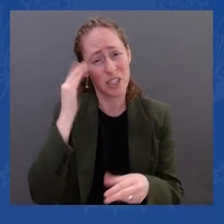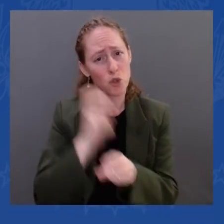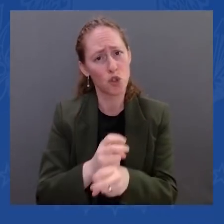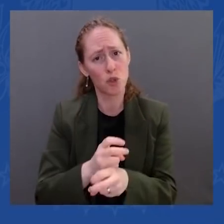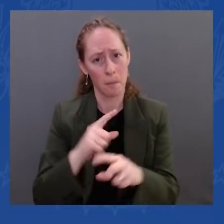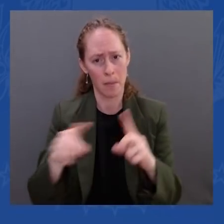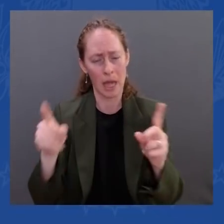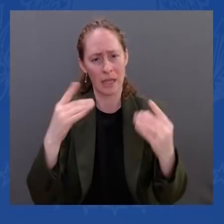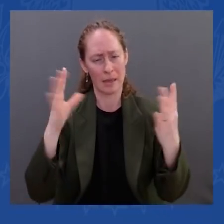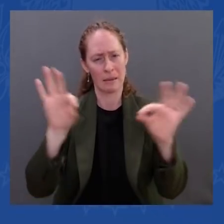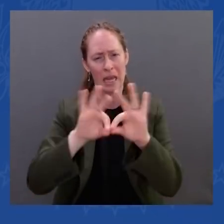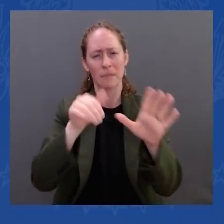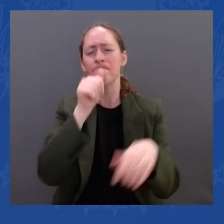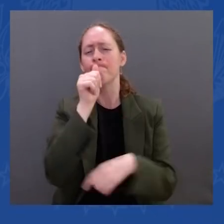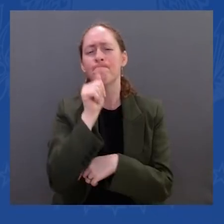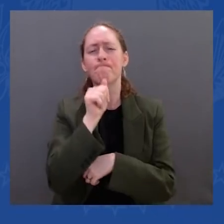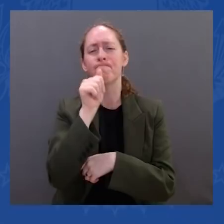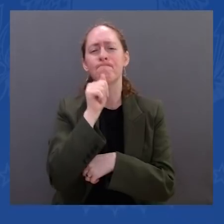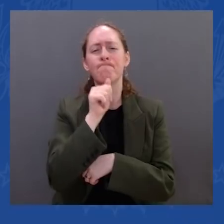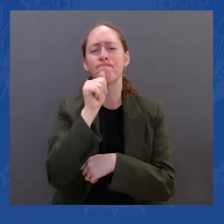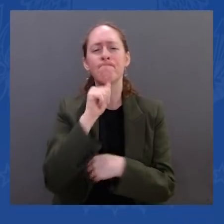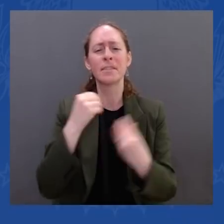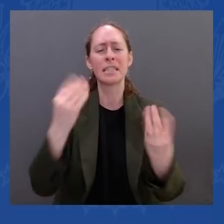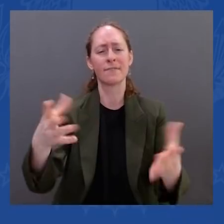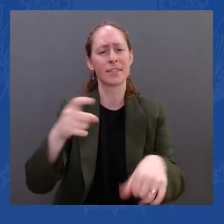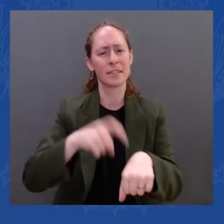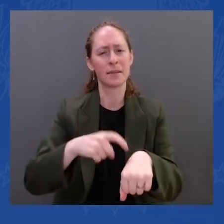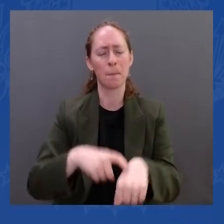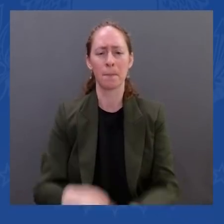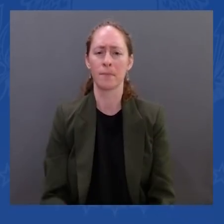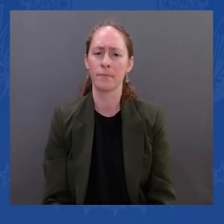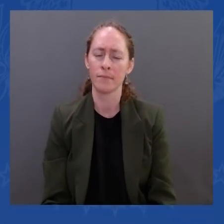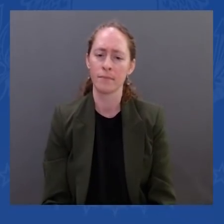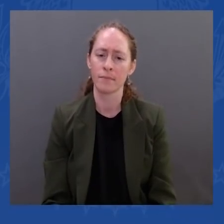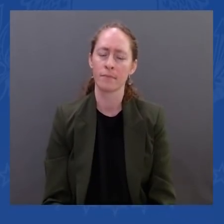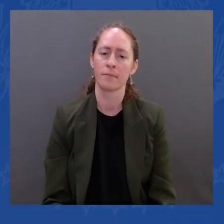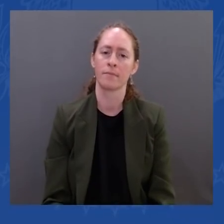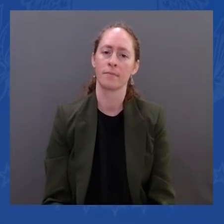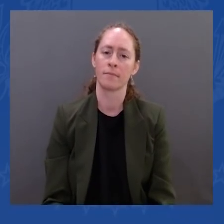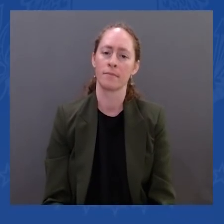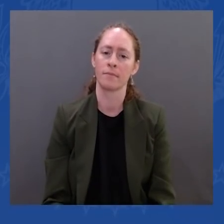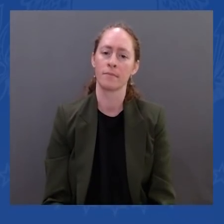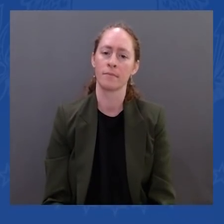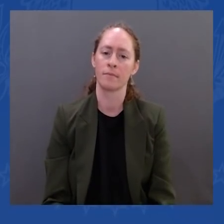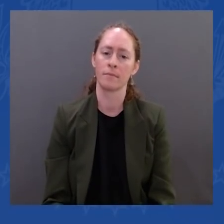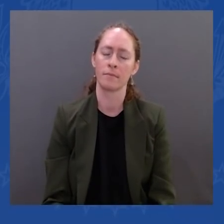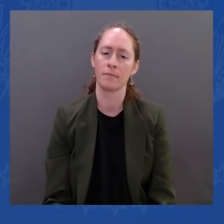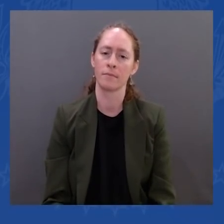in addition to try to get the Middle Eastern countries,